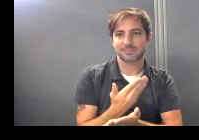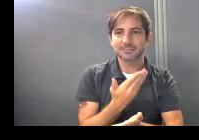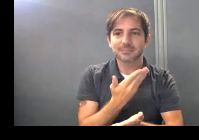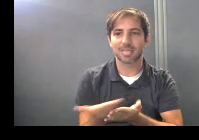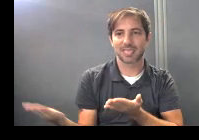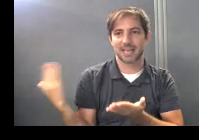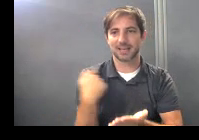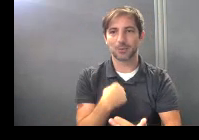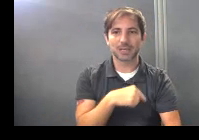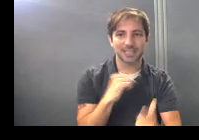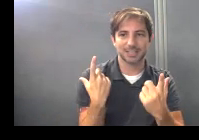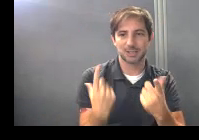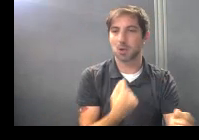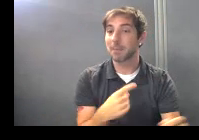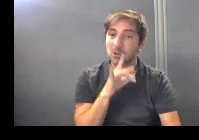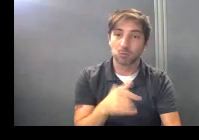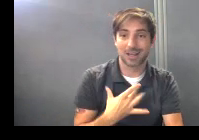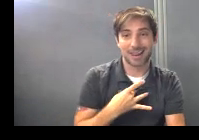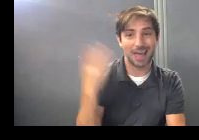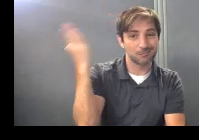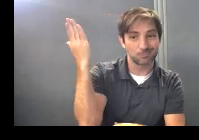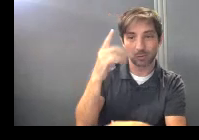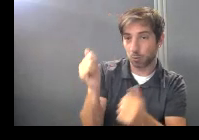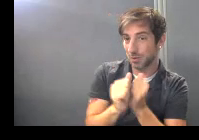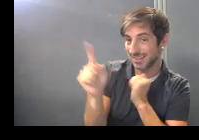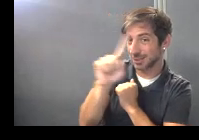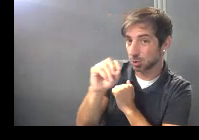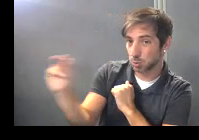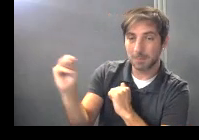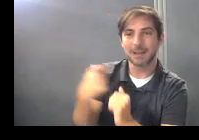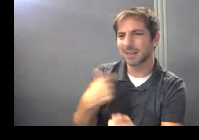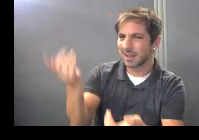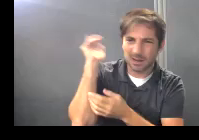I REALLY DO LIKE PRESENTING IN ZOOM BECAUSE I CAN CONTROL EVERYTHING.